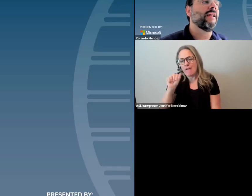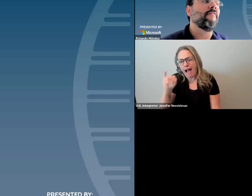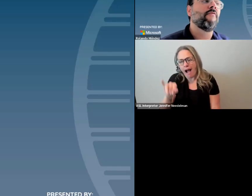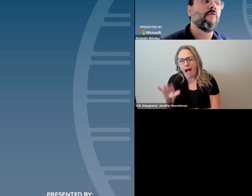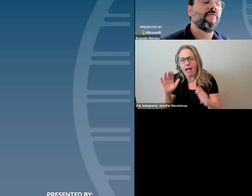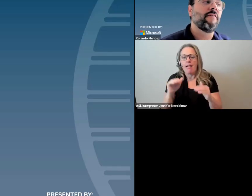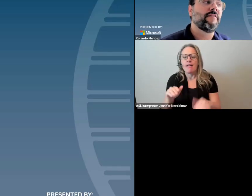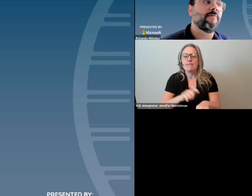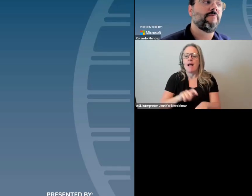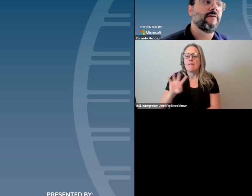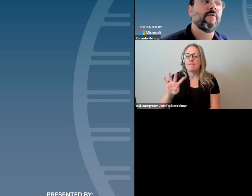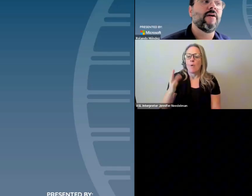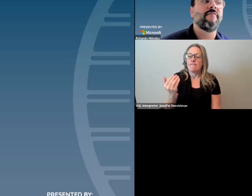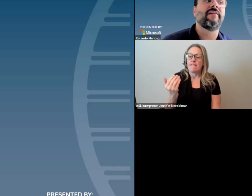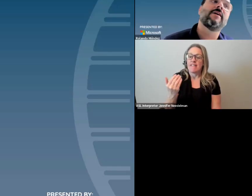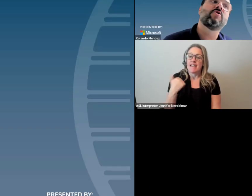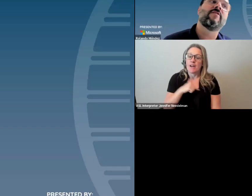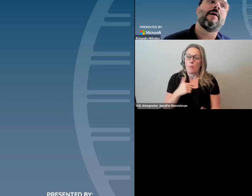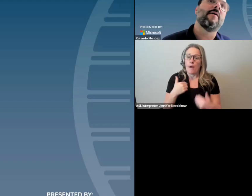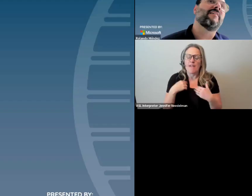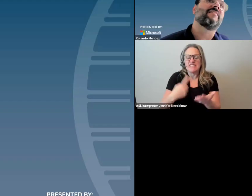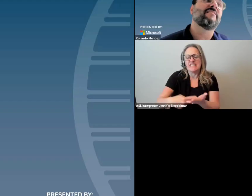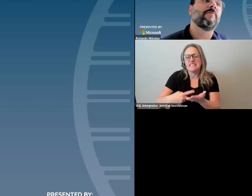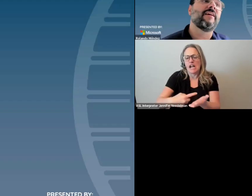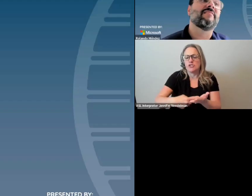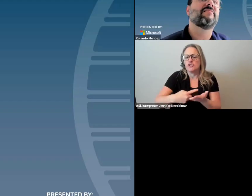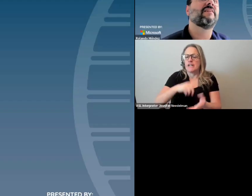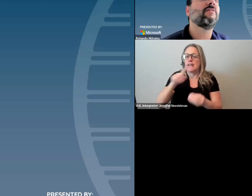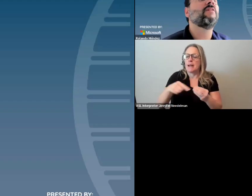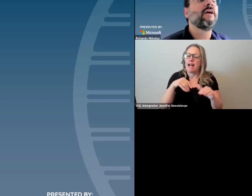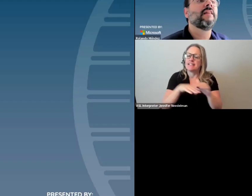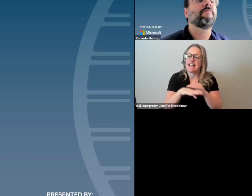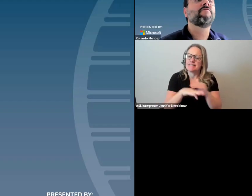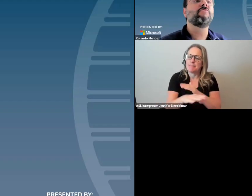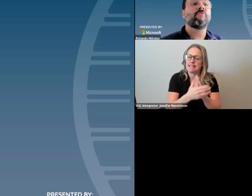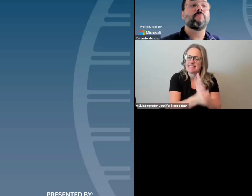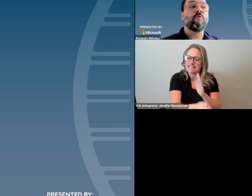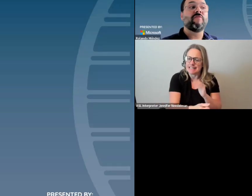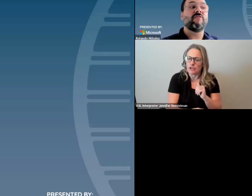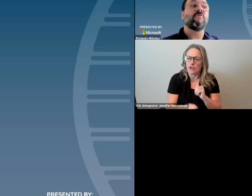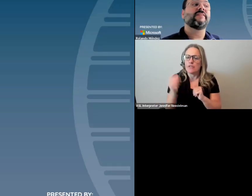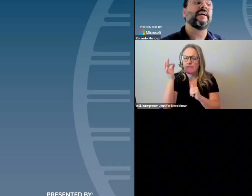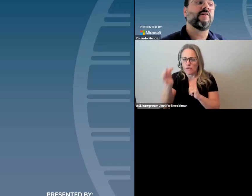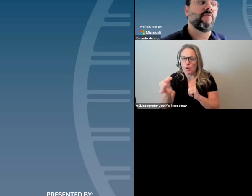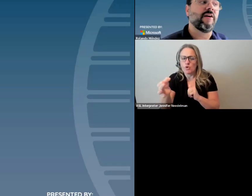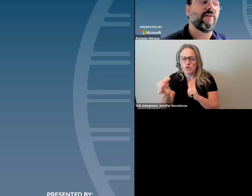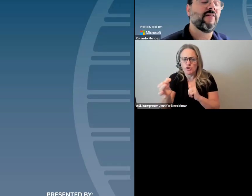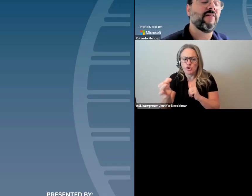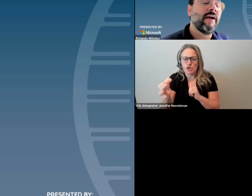and 4:15 PM we have a discussion about accessibility as a skill that future-proofs your tech career.